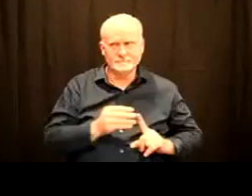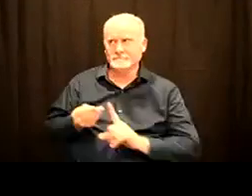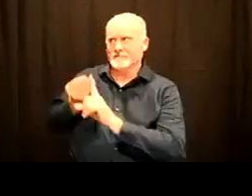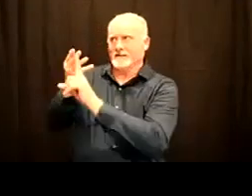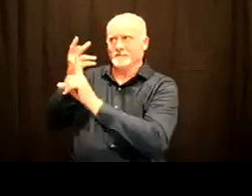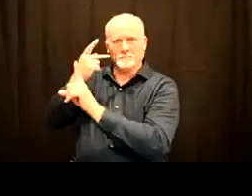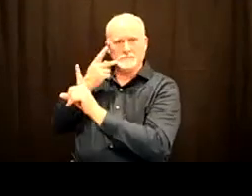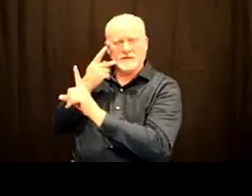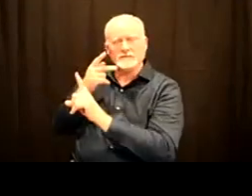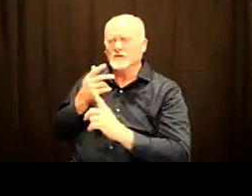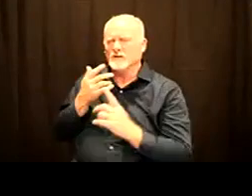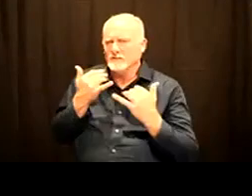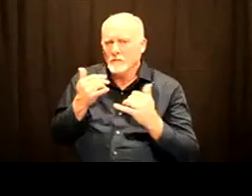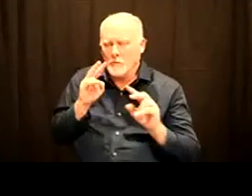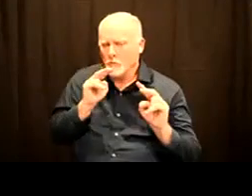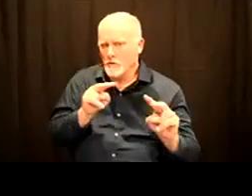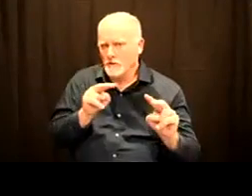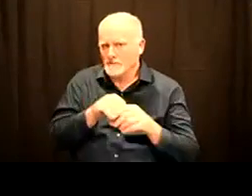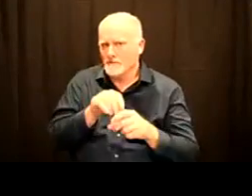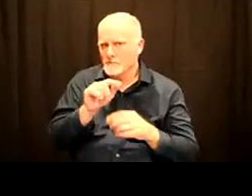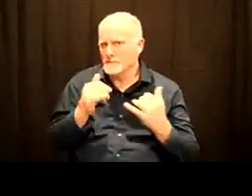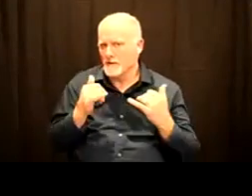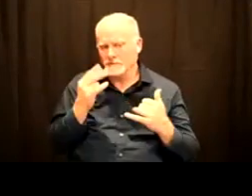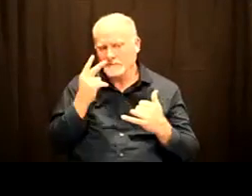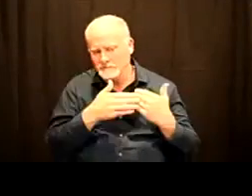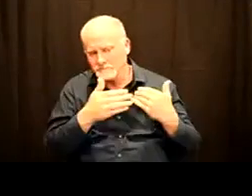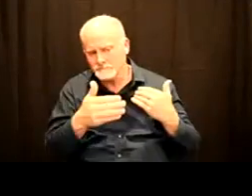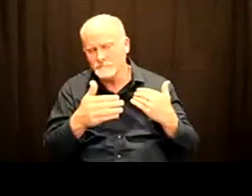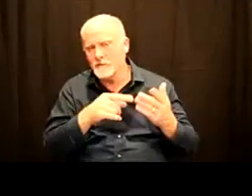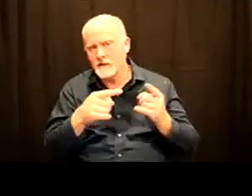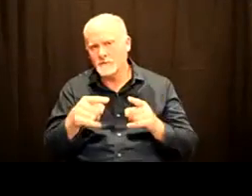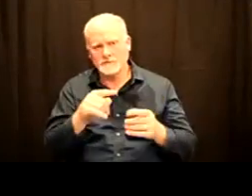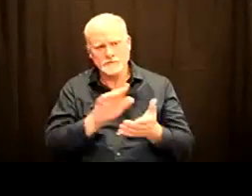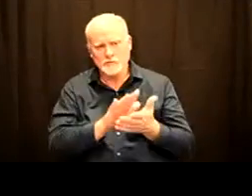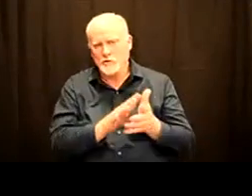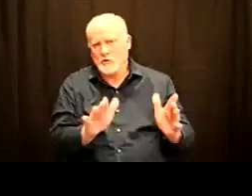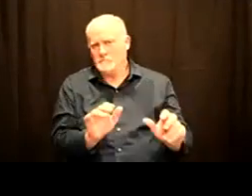that situation to see how that unfolds as the schools have already gone back and will continue